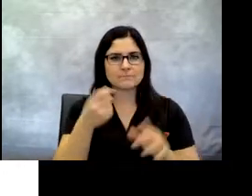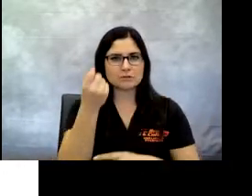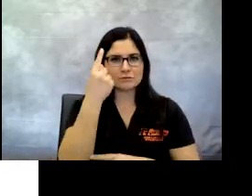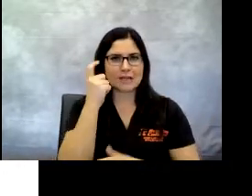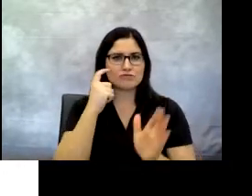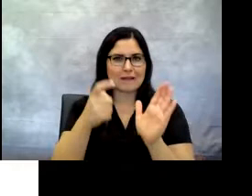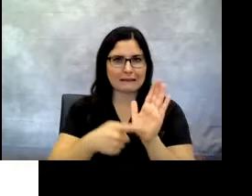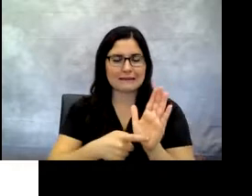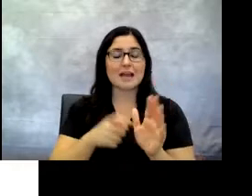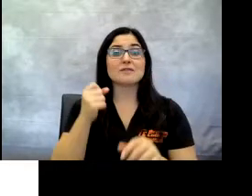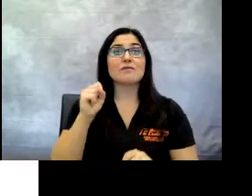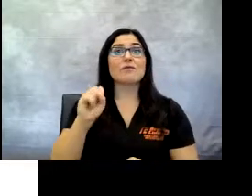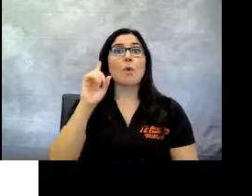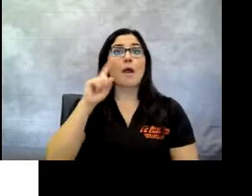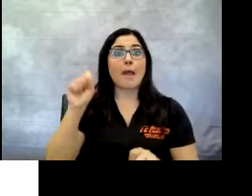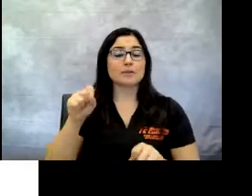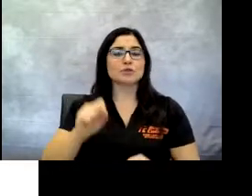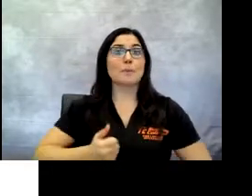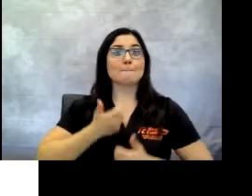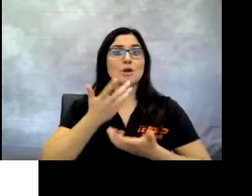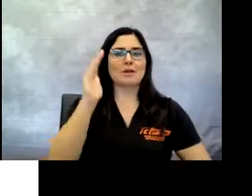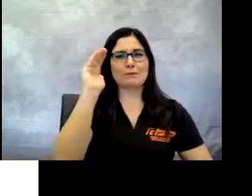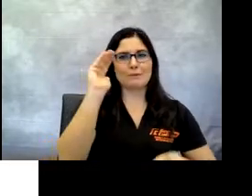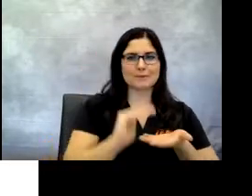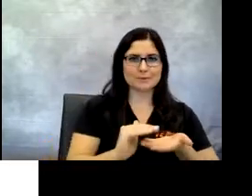So as to destigmatize the mental health toll that it takes